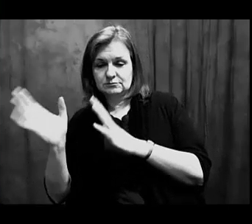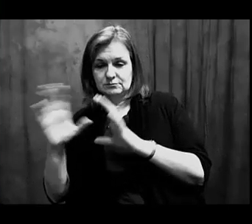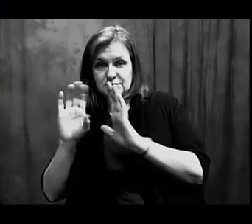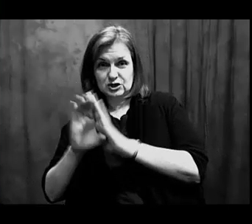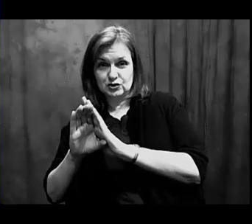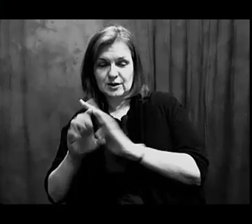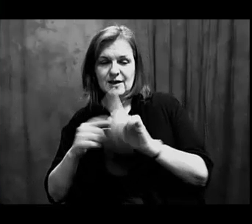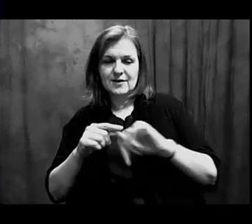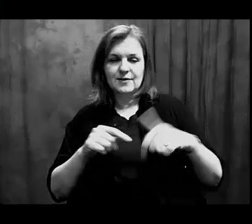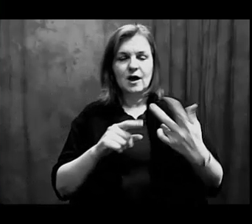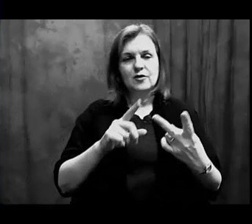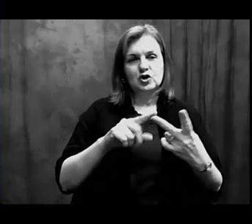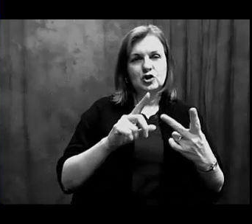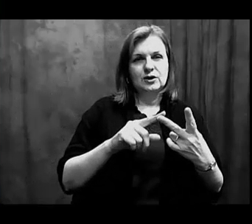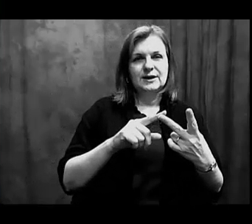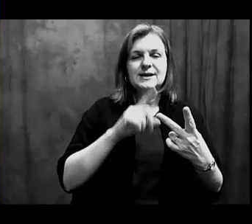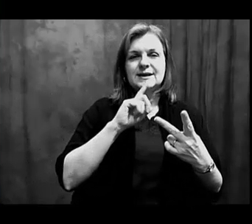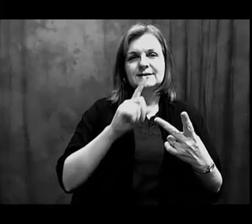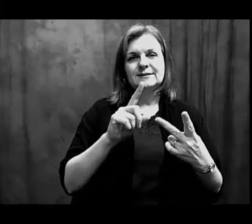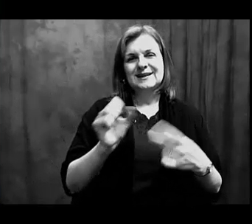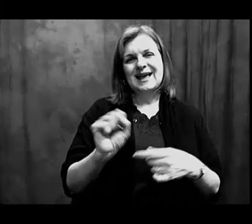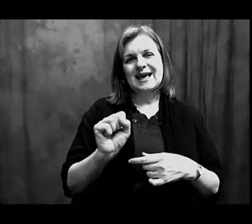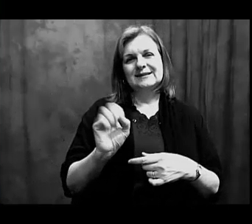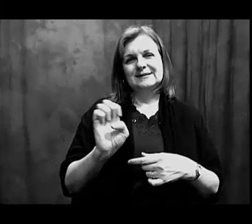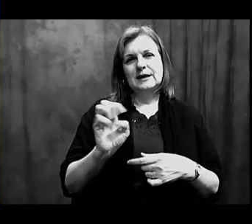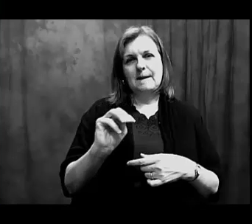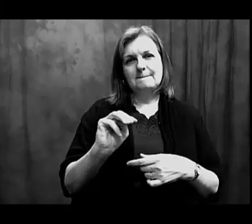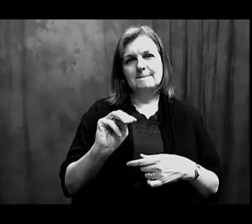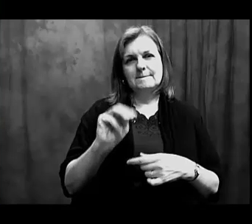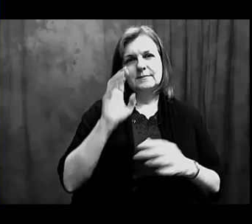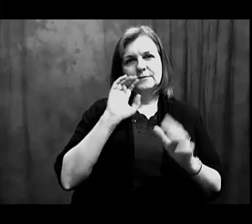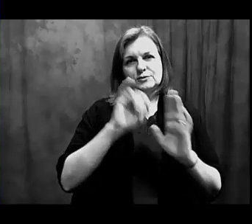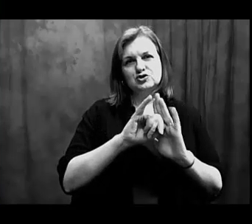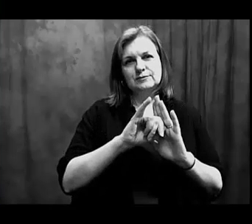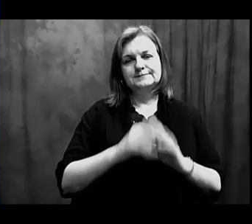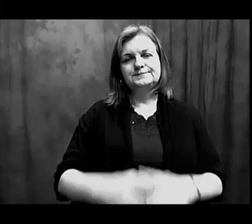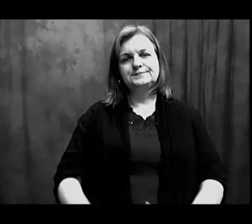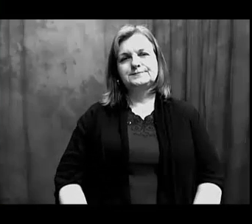looking at it on an SEM